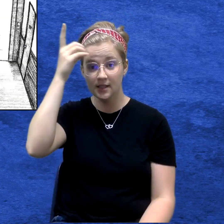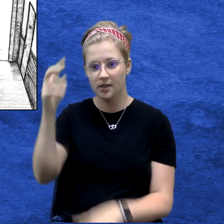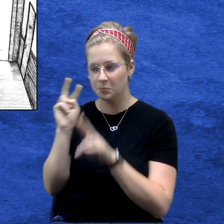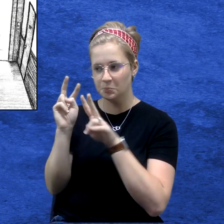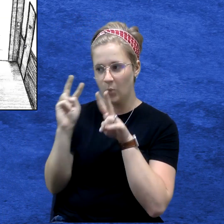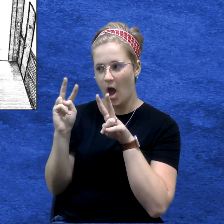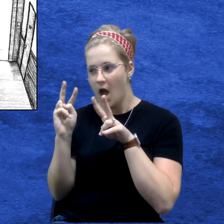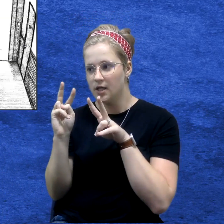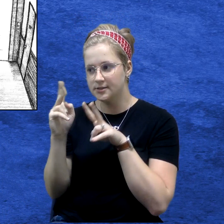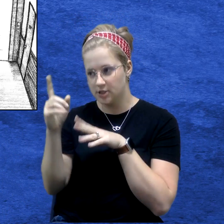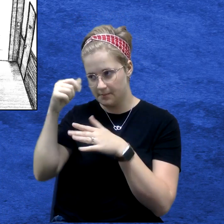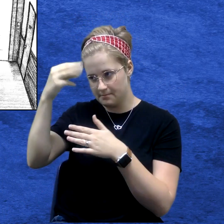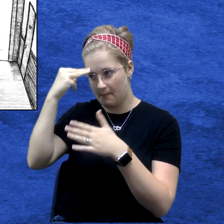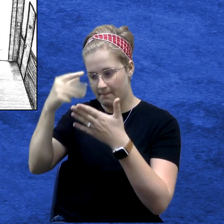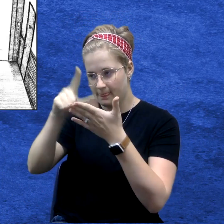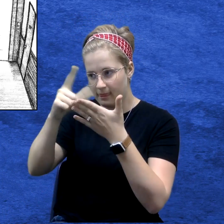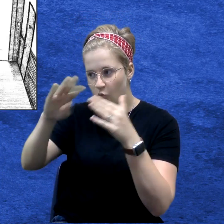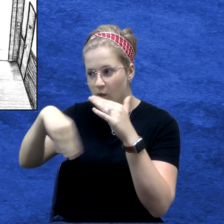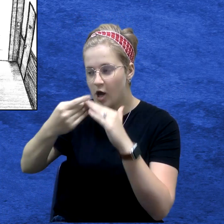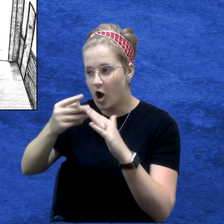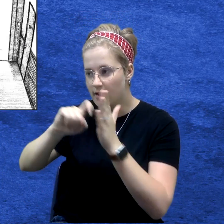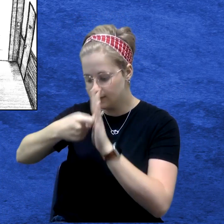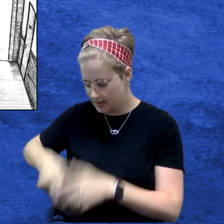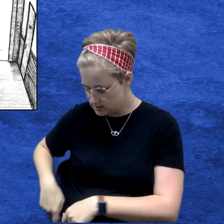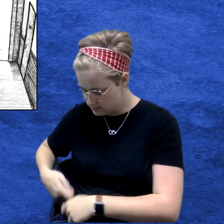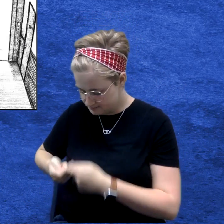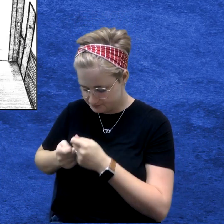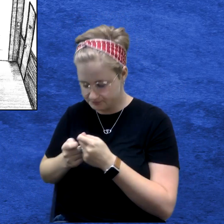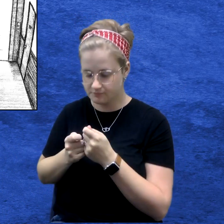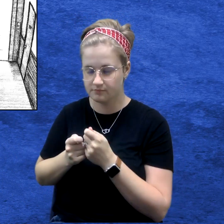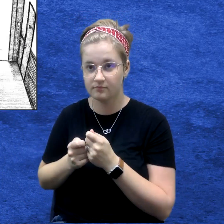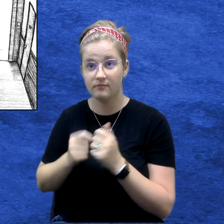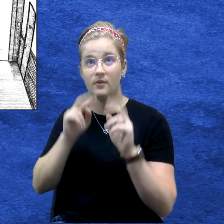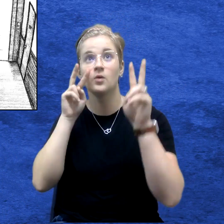Mr. Linkletter kept his eyes on the little arrow telling them which floor they were on.